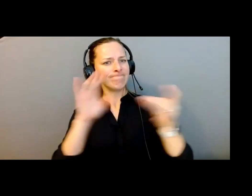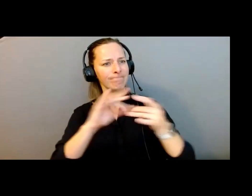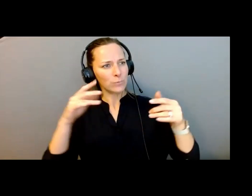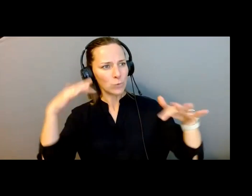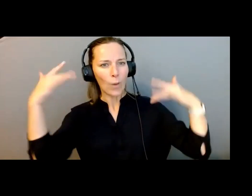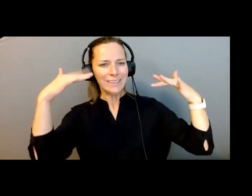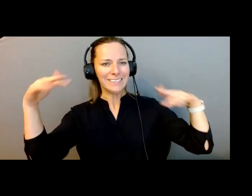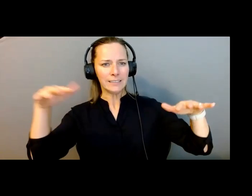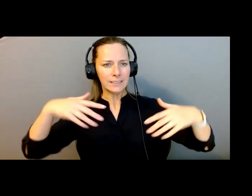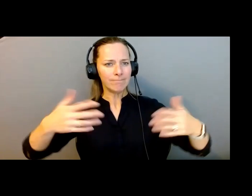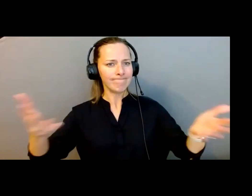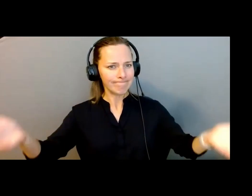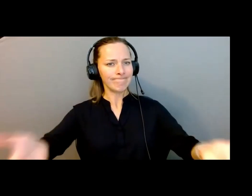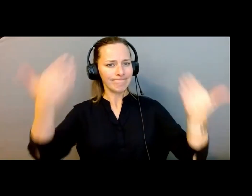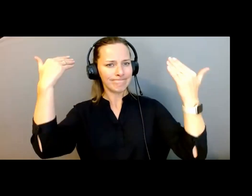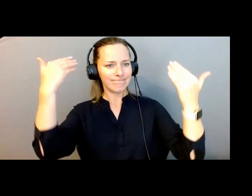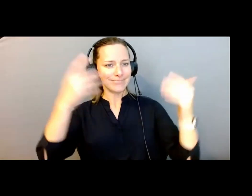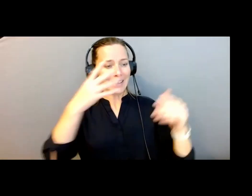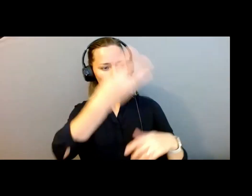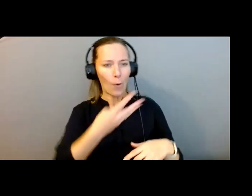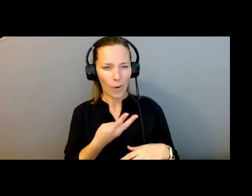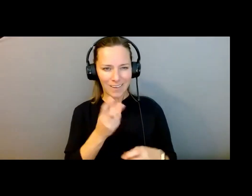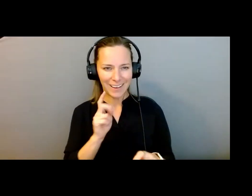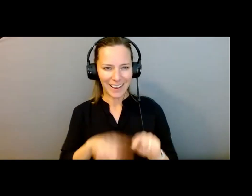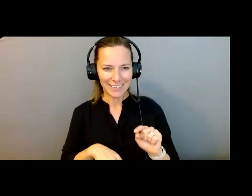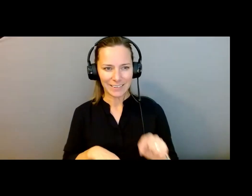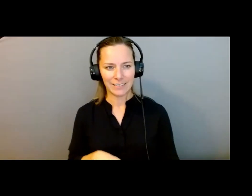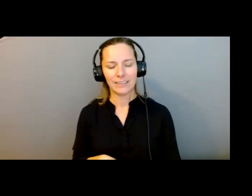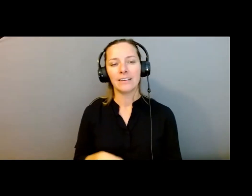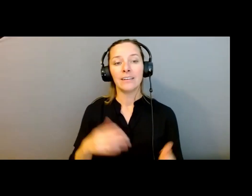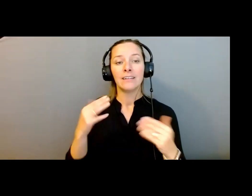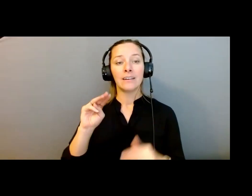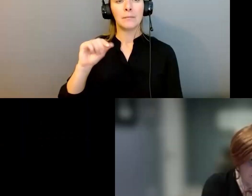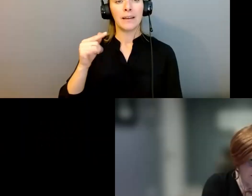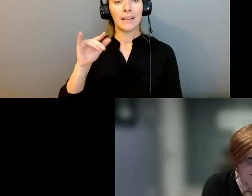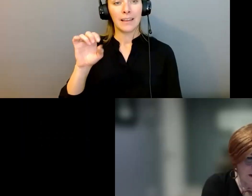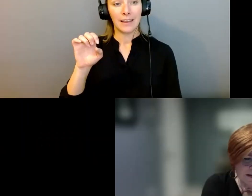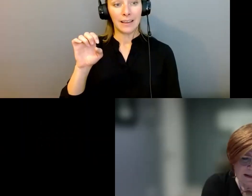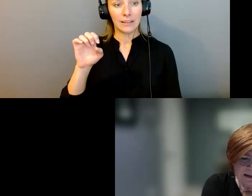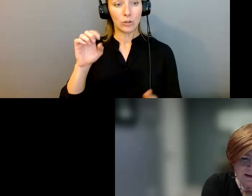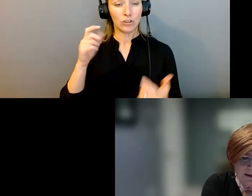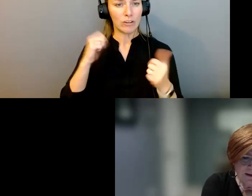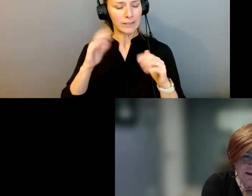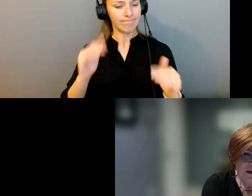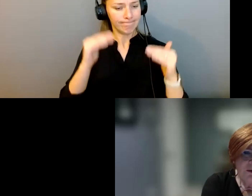It's Maggie. You're looking at advancing public policy. You know,